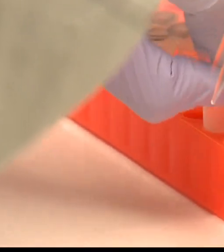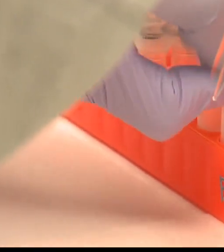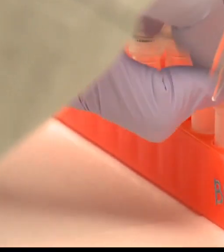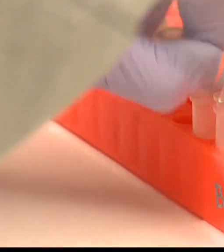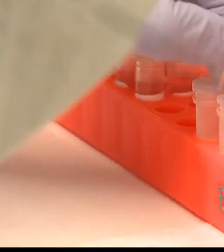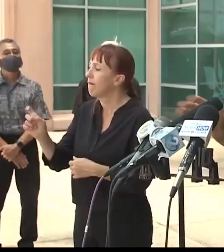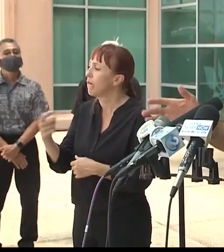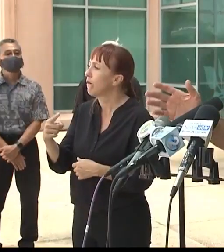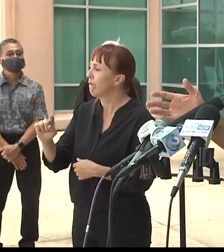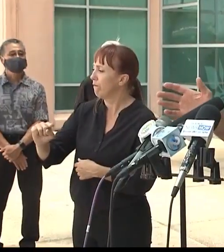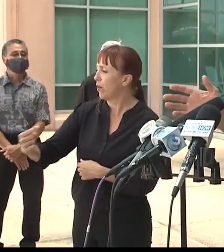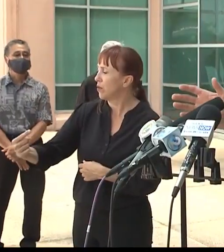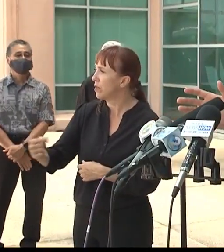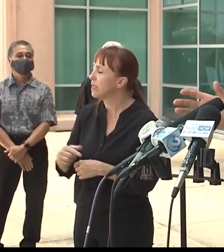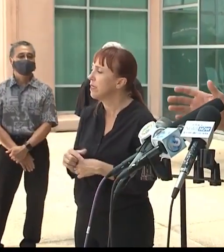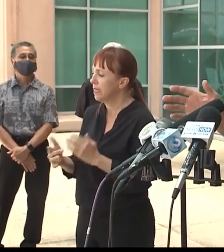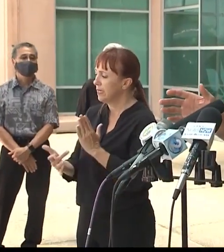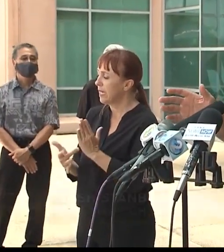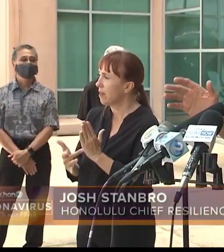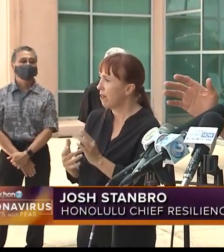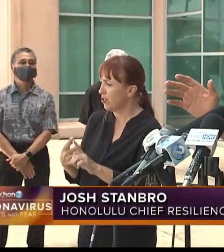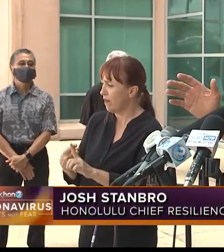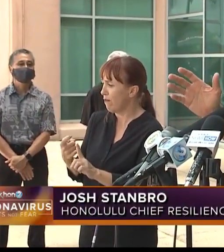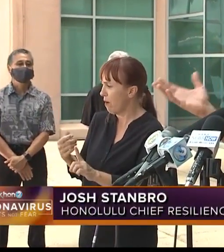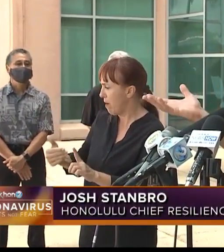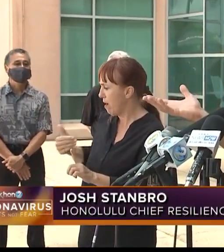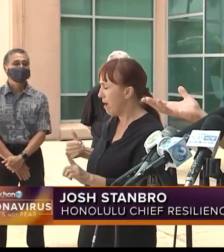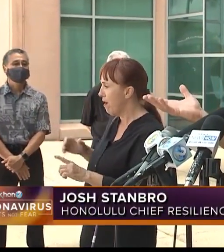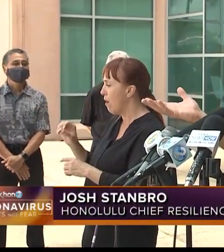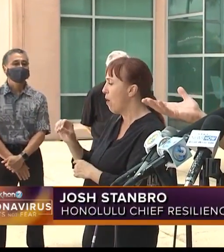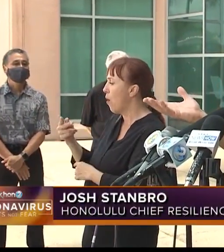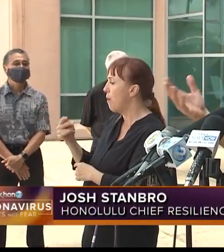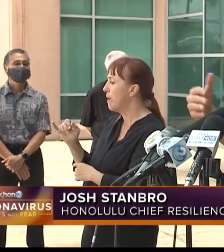ACTUALLY FOR OPIODS TO SEE HOW MUCH OPIODS WERE BEING USED IN CITIES AND THEY WERE TESTING WASTEWATER TO FIND OUT WHAT WAS THE PREVALENCE."